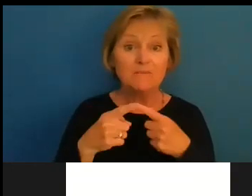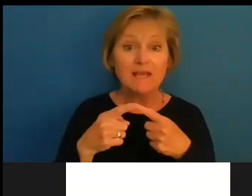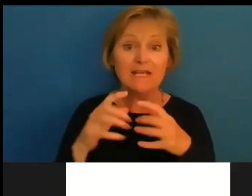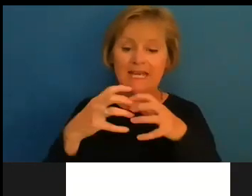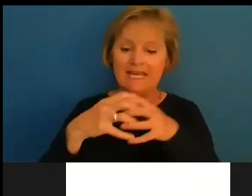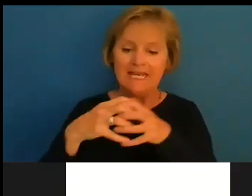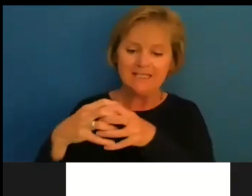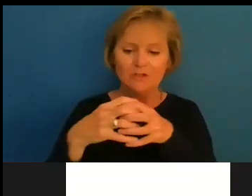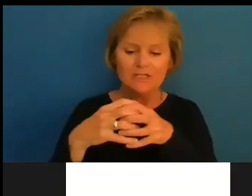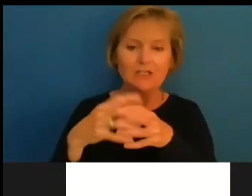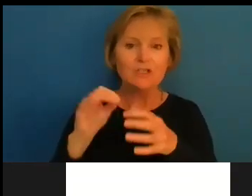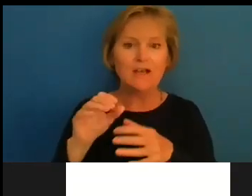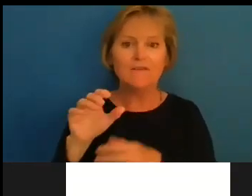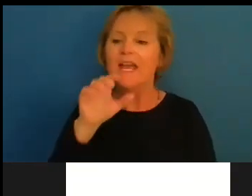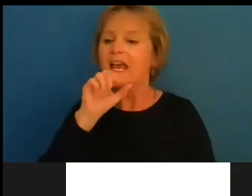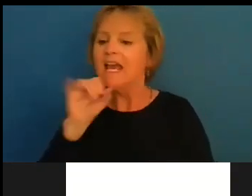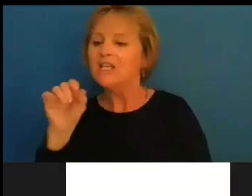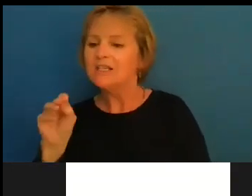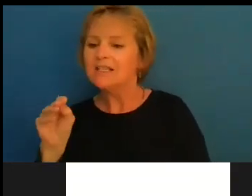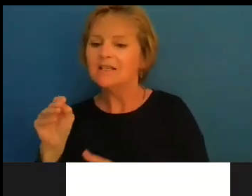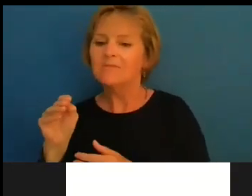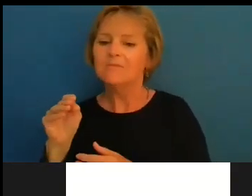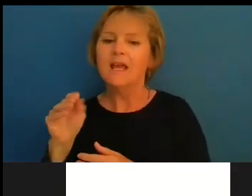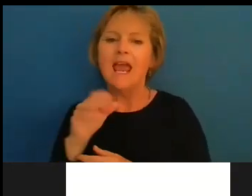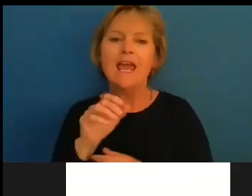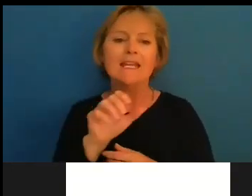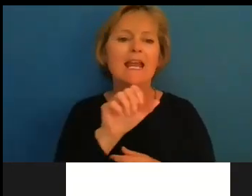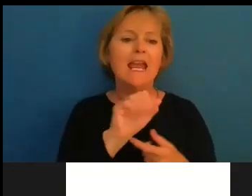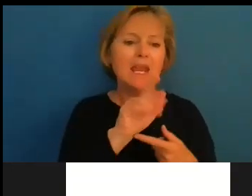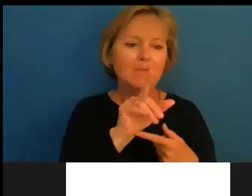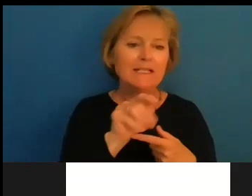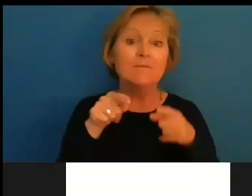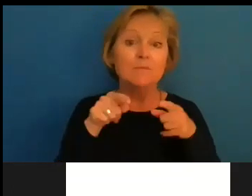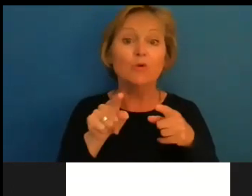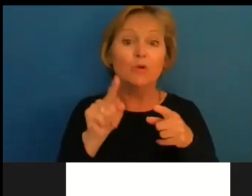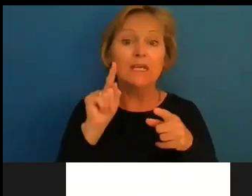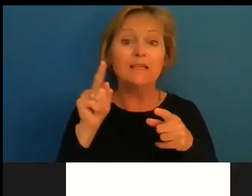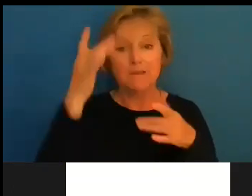and ableism during the pandemic? Perhaps Professor Stramondo?